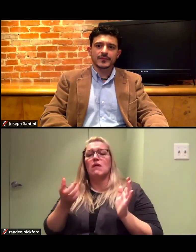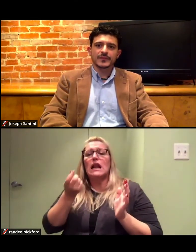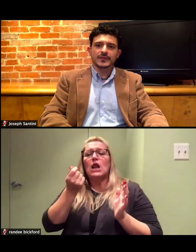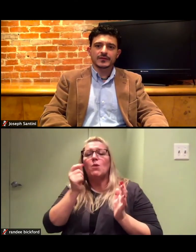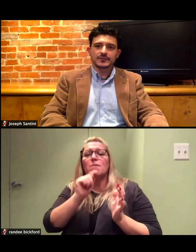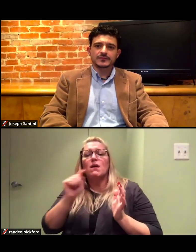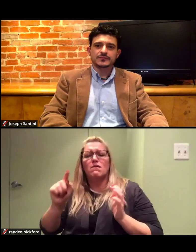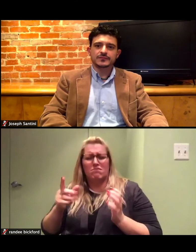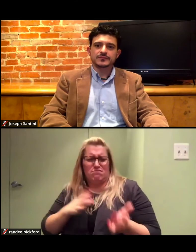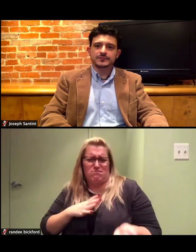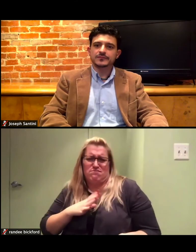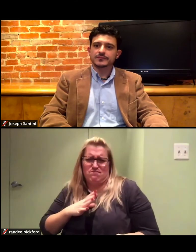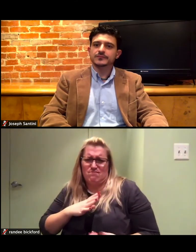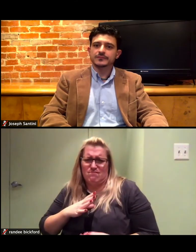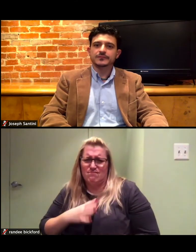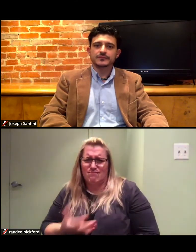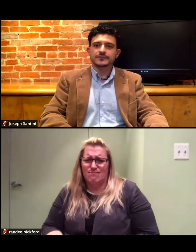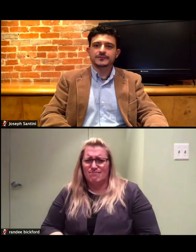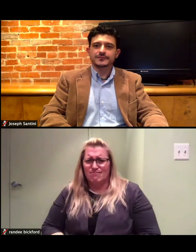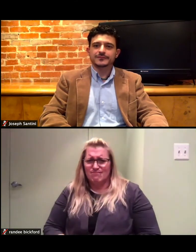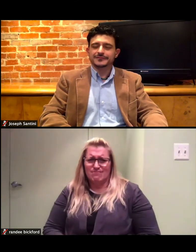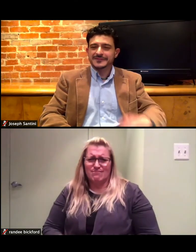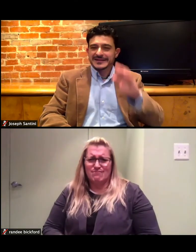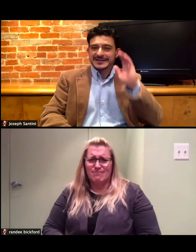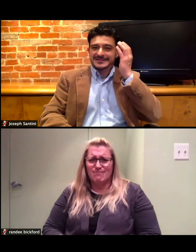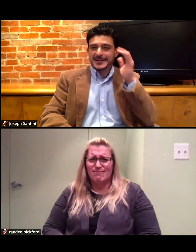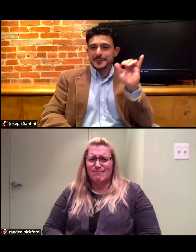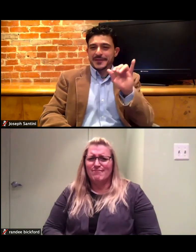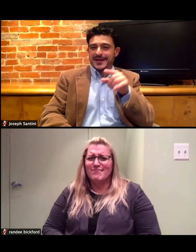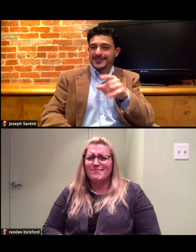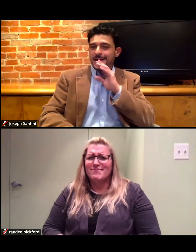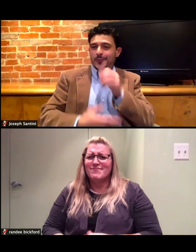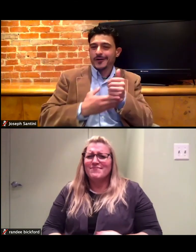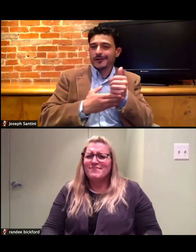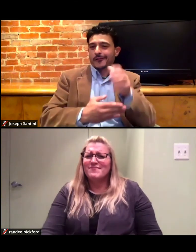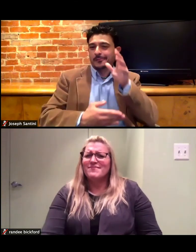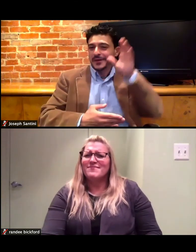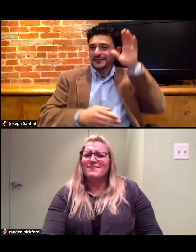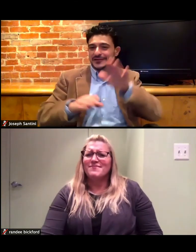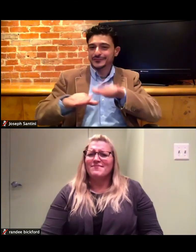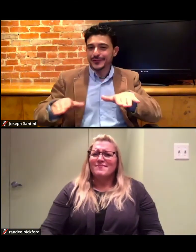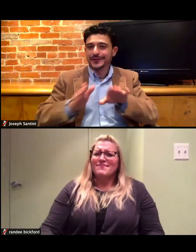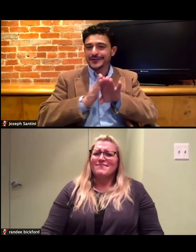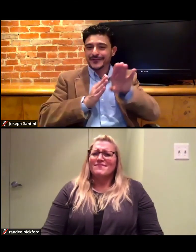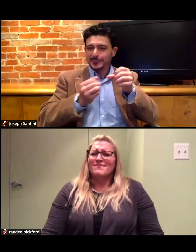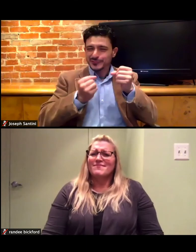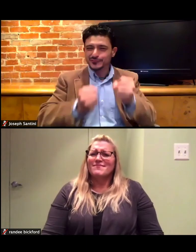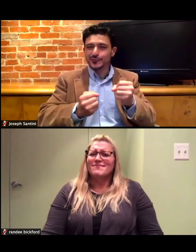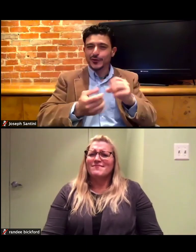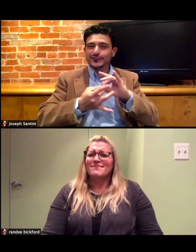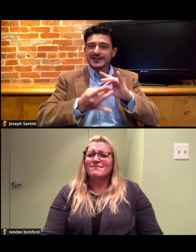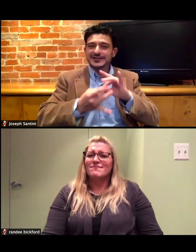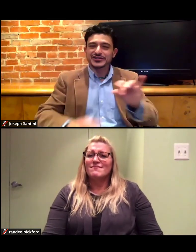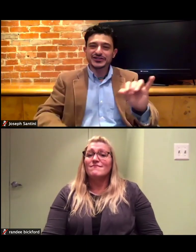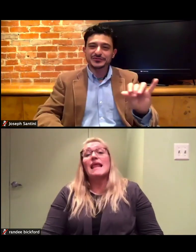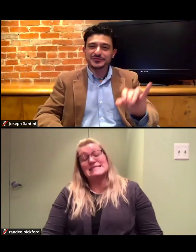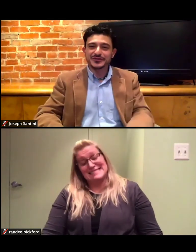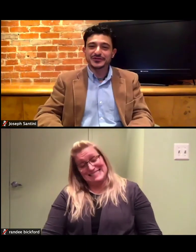We also make mistakes. And you can talk to them, you don't have to tell them everything or burden them with it, but you do wanna give them a little bit of information.